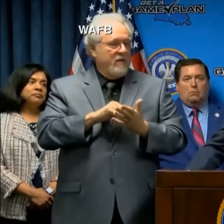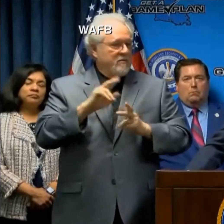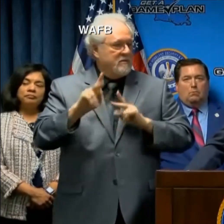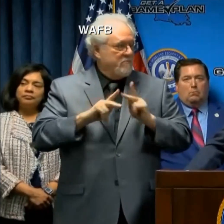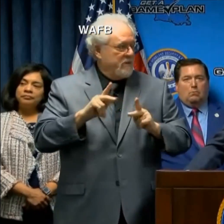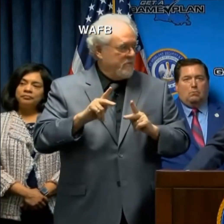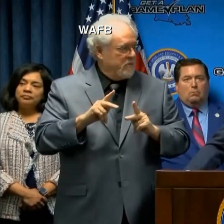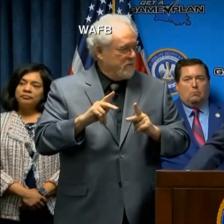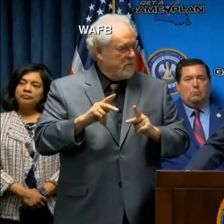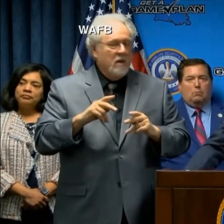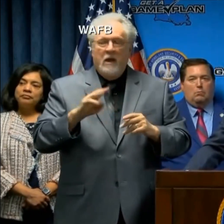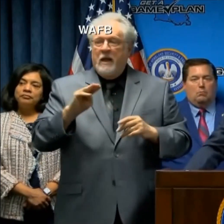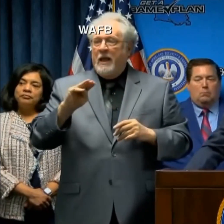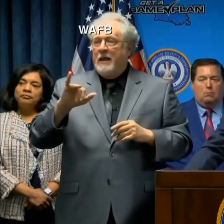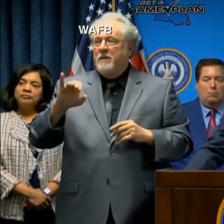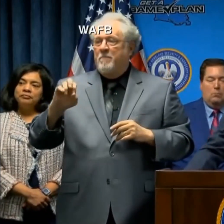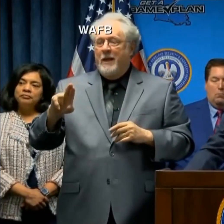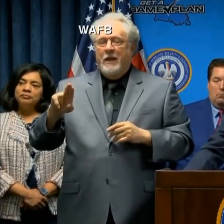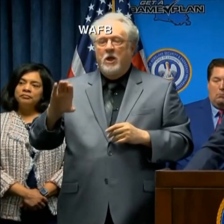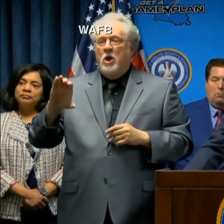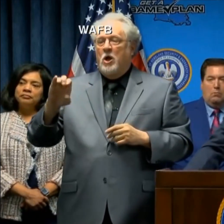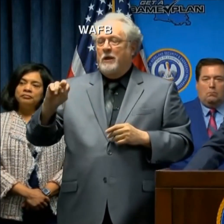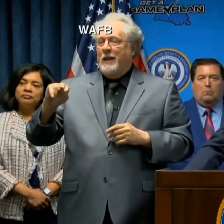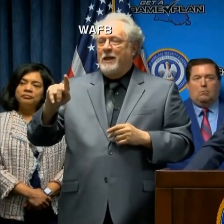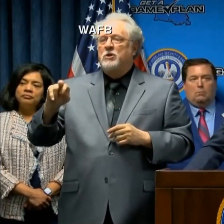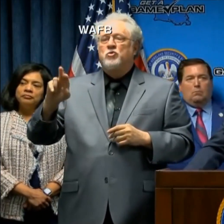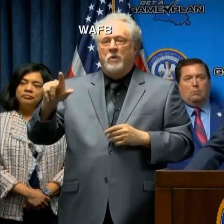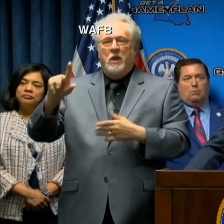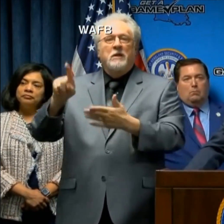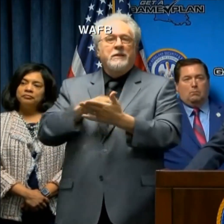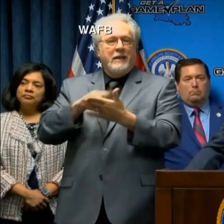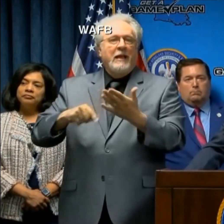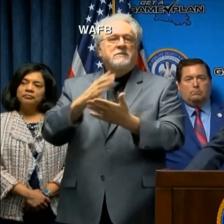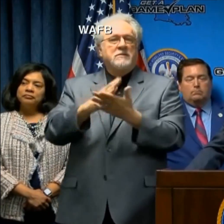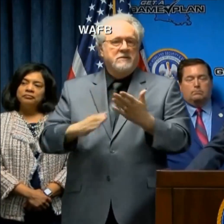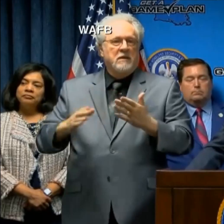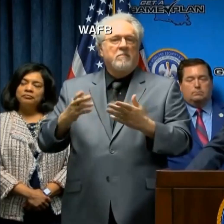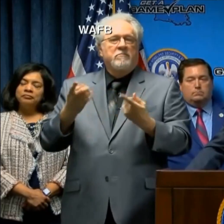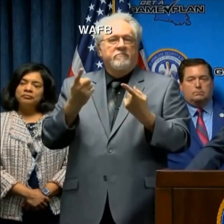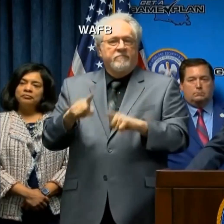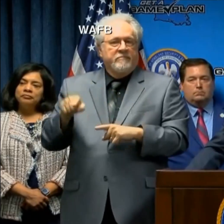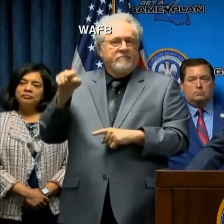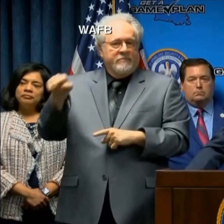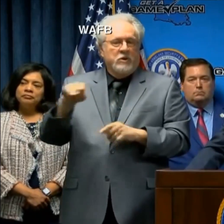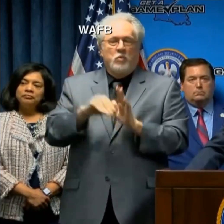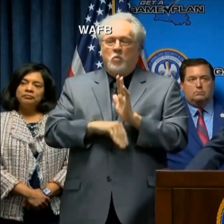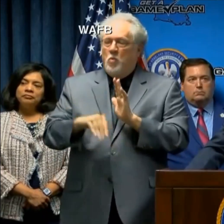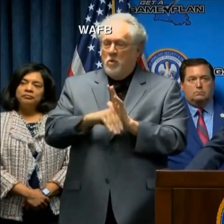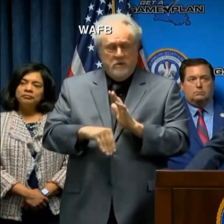know that mayor Cantrell has canceled so or schedule do you think that's an